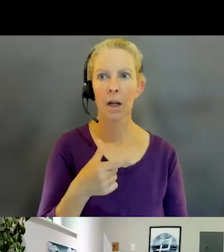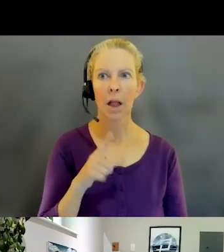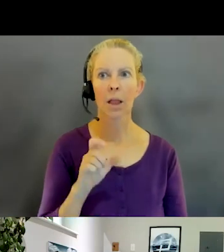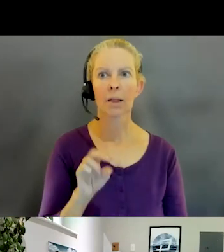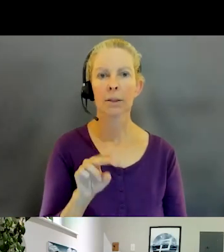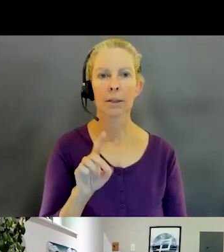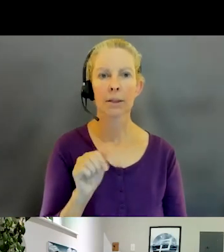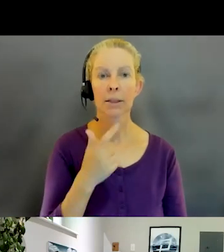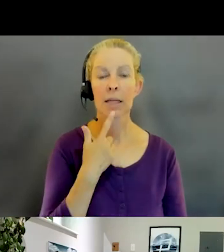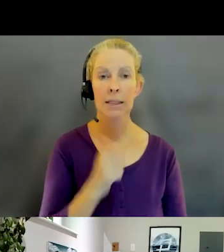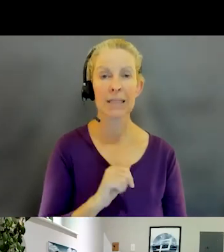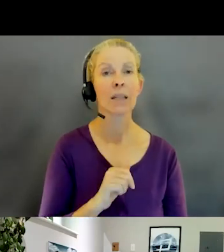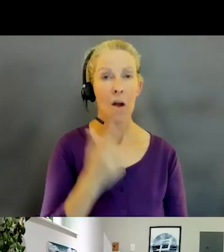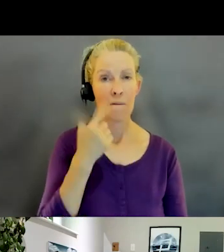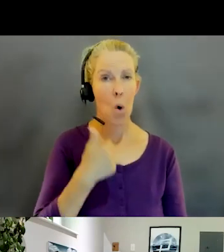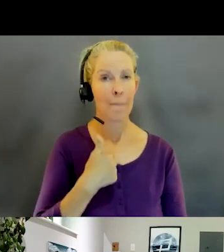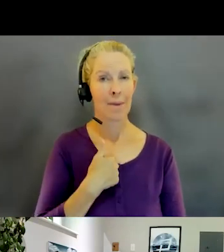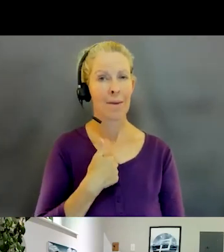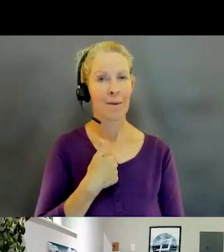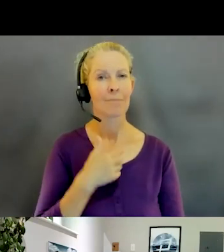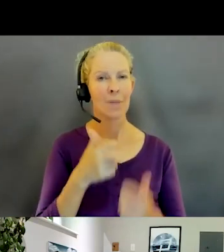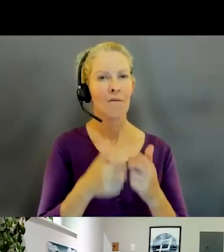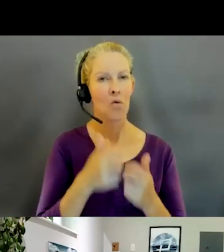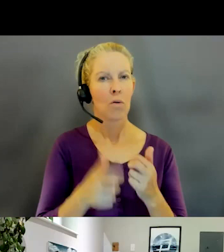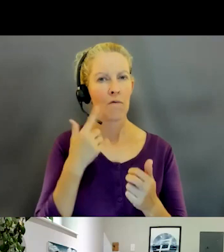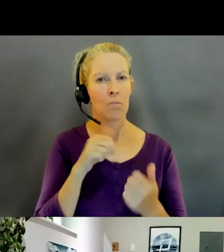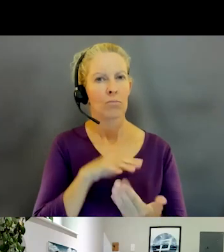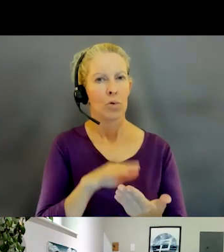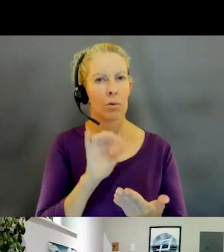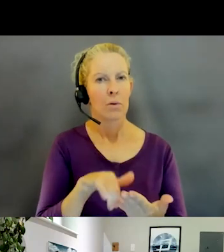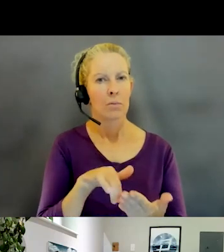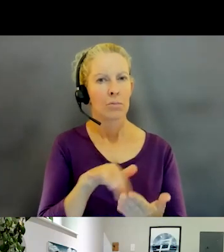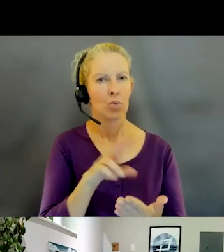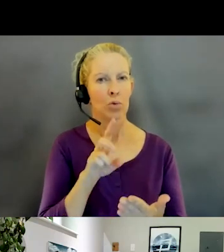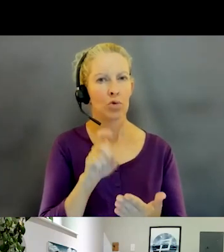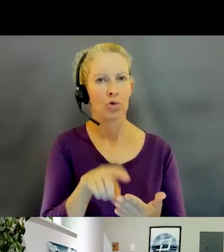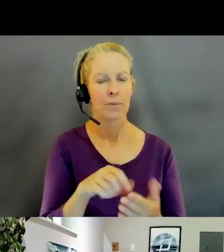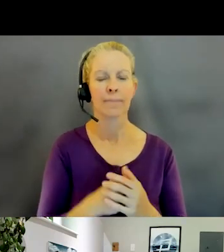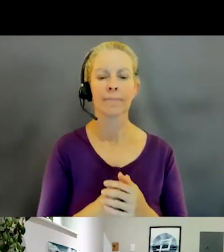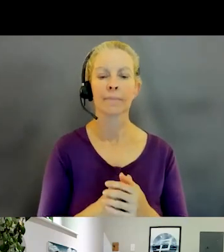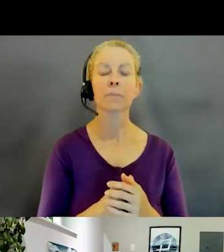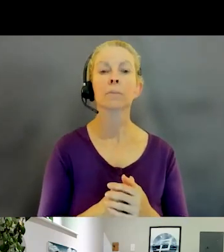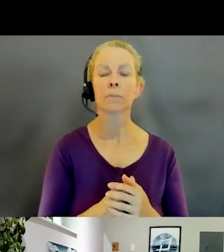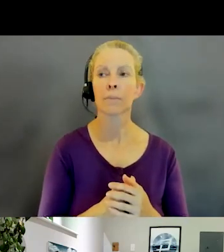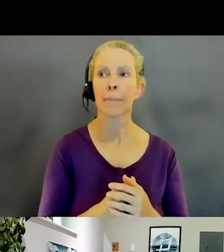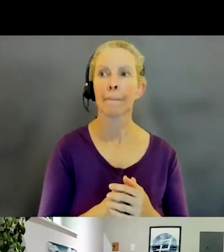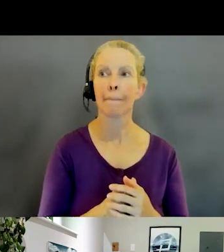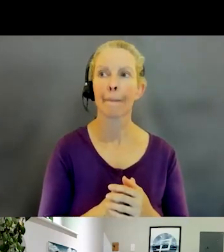approaching this. Somebody asked me to write a white paper on AI, and I am like, I can't. I am